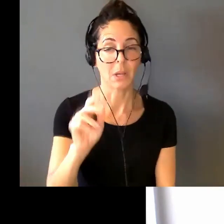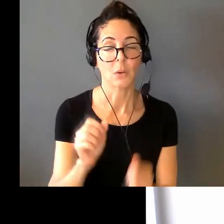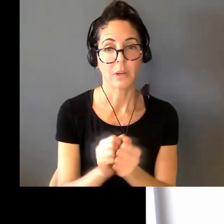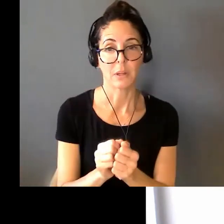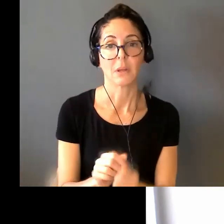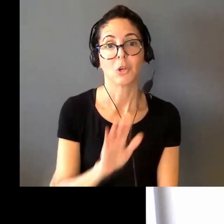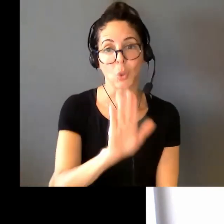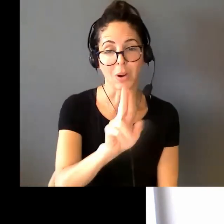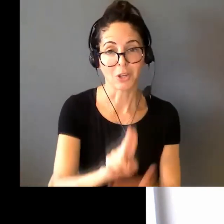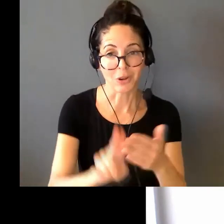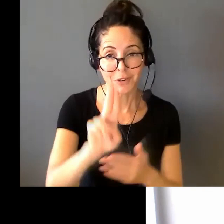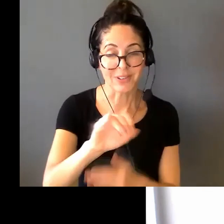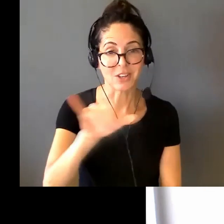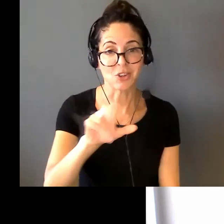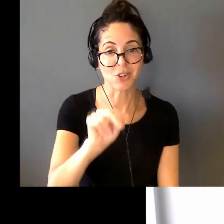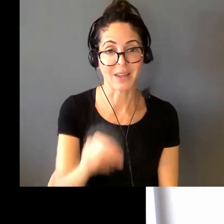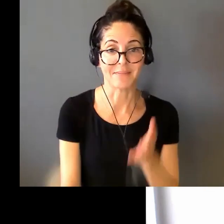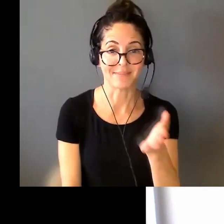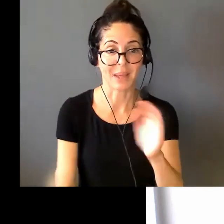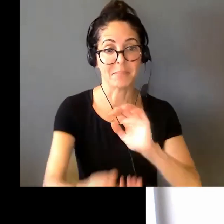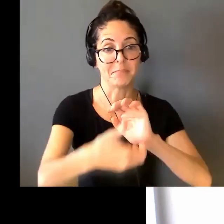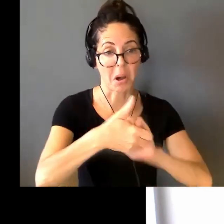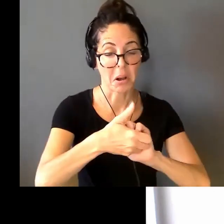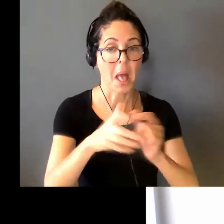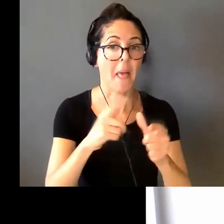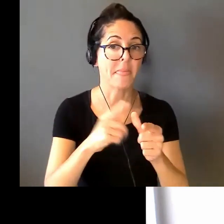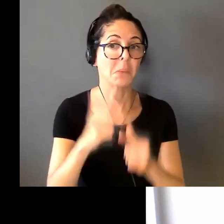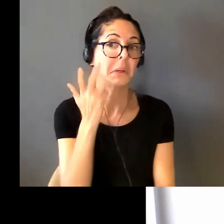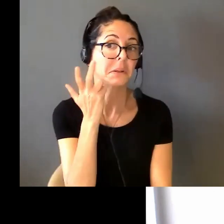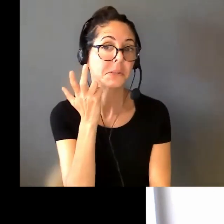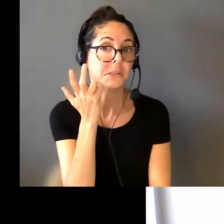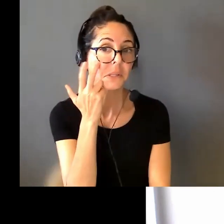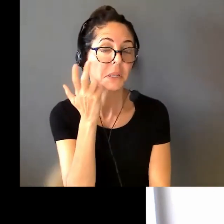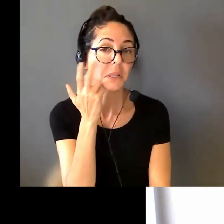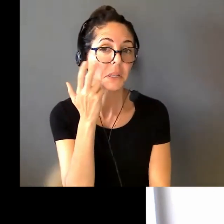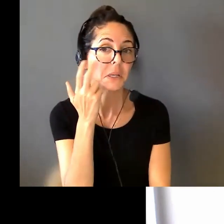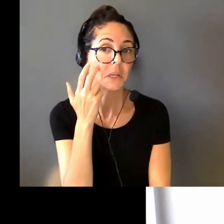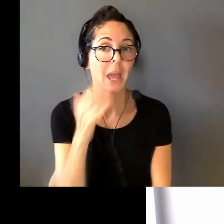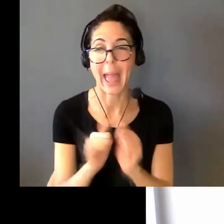University, Jen—and then see how students can do more of this cultural exchange. Also,